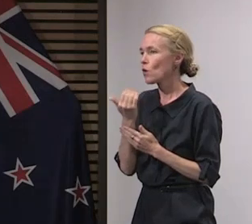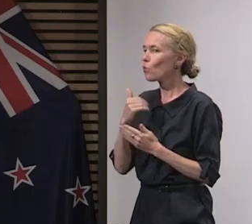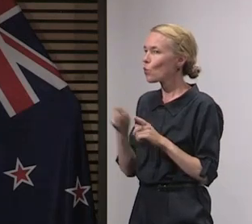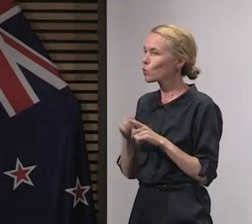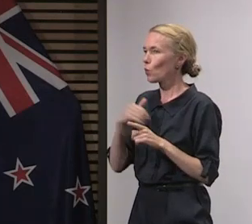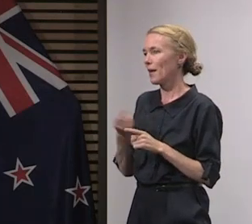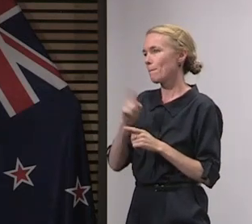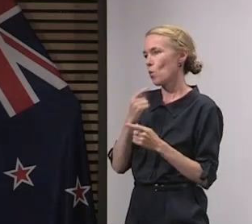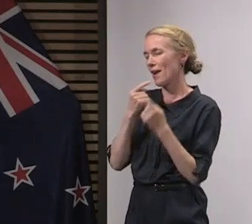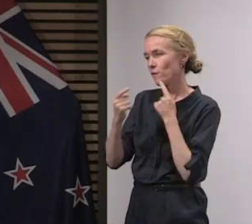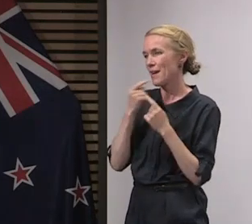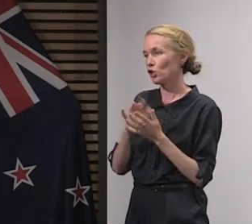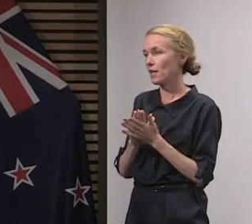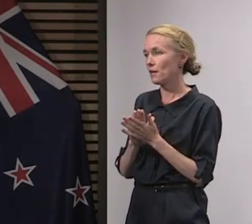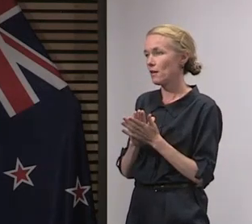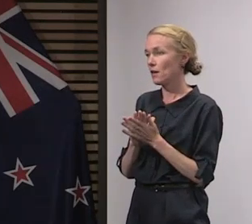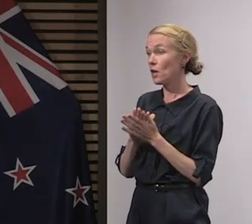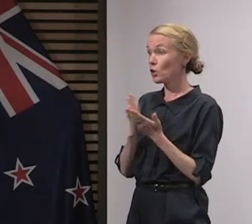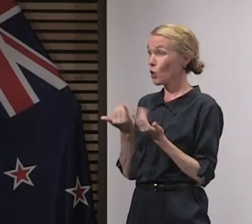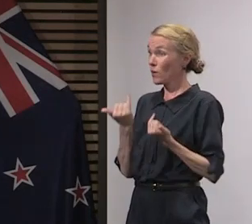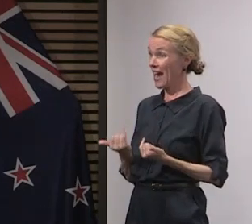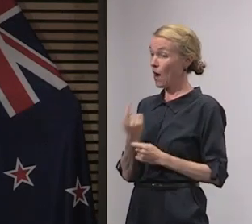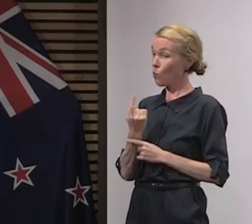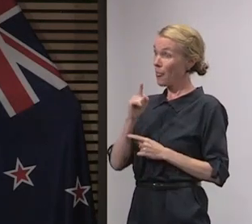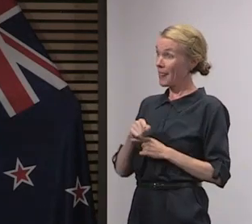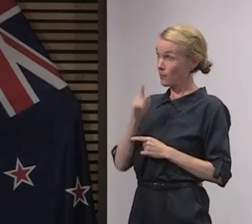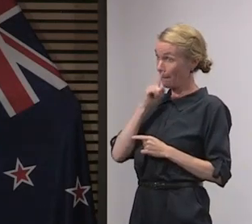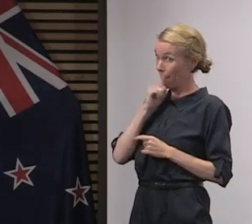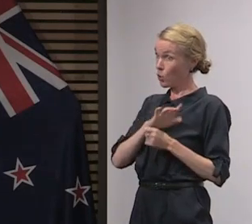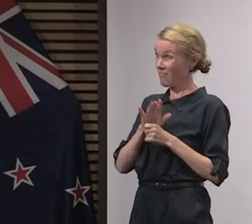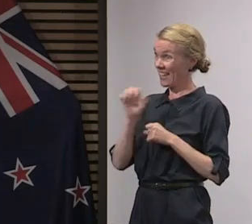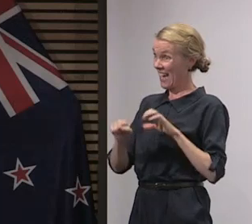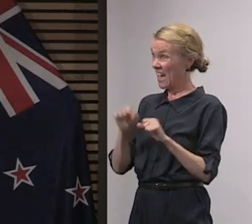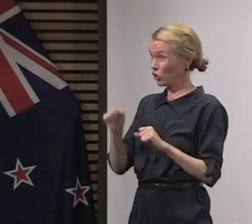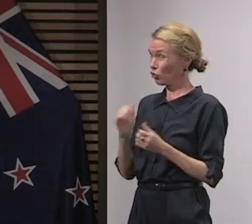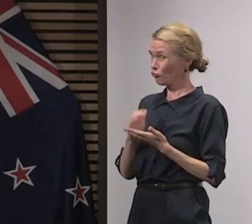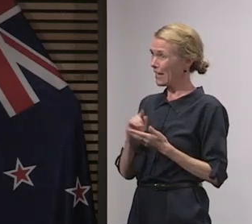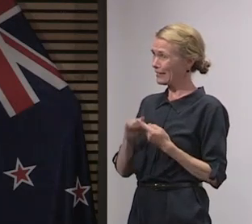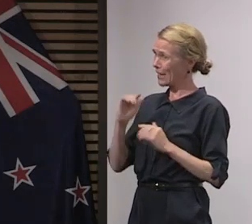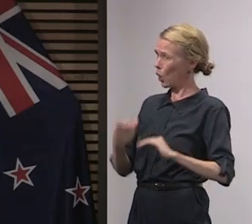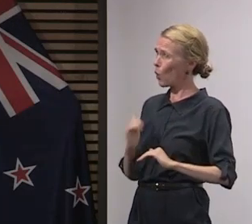always caveated that. Even if you think about 1,000 cases